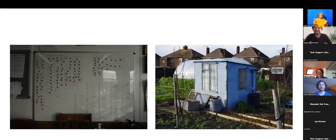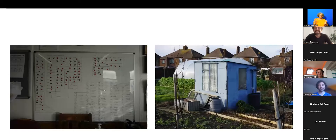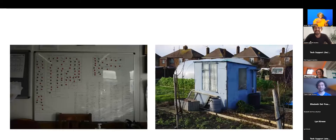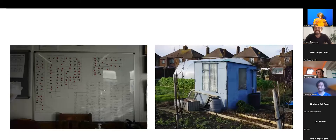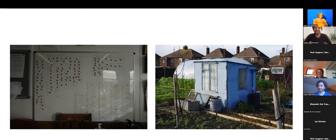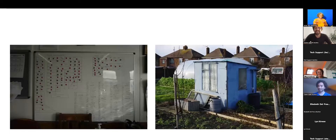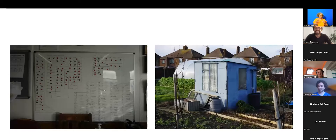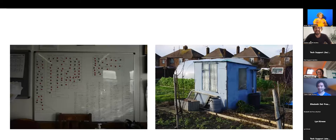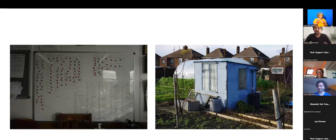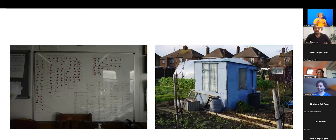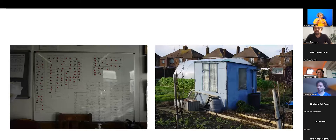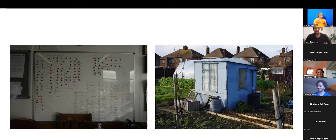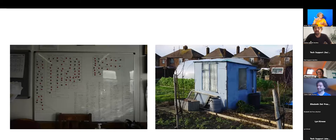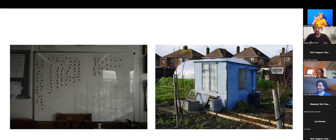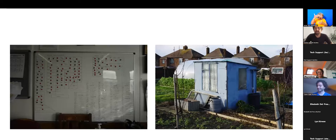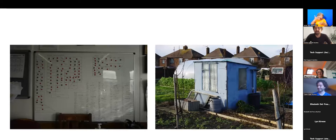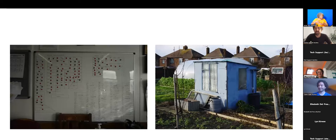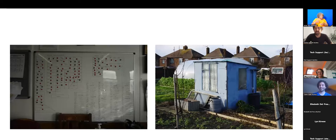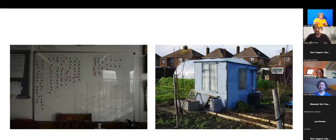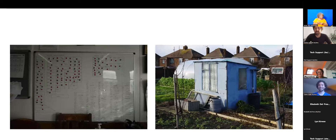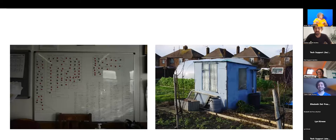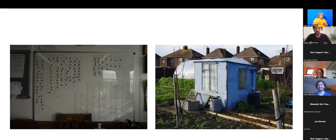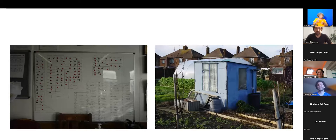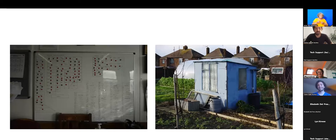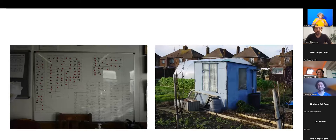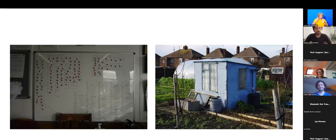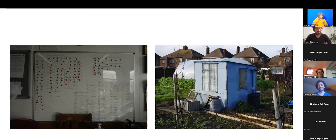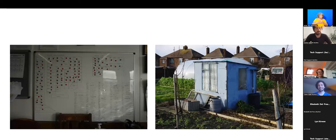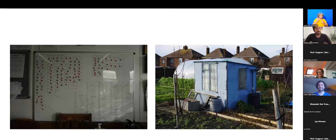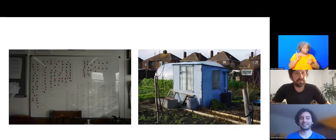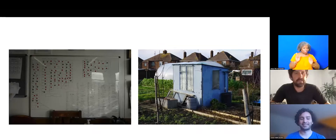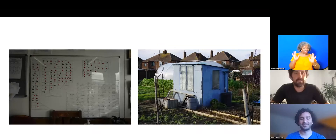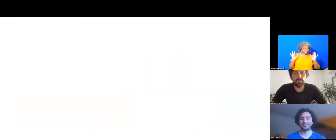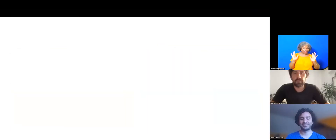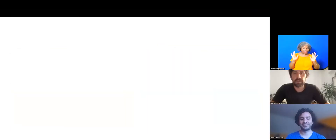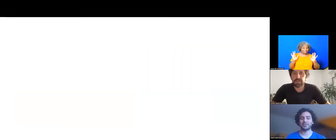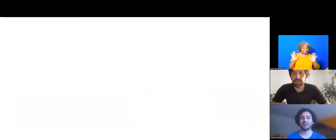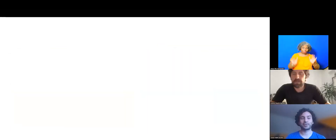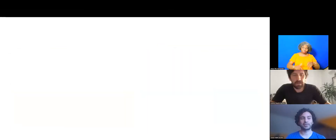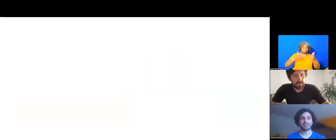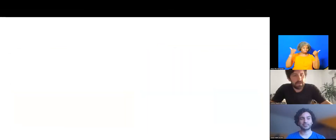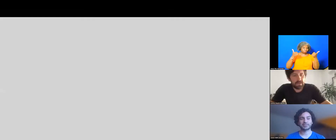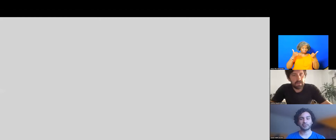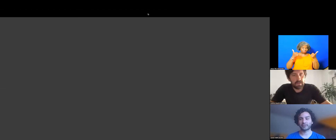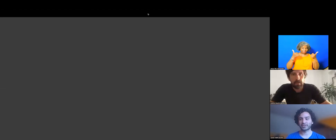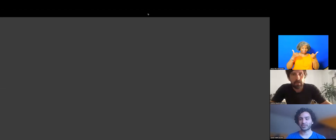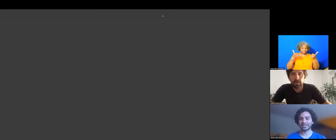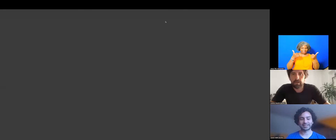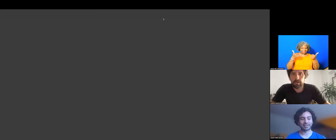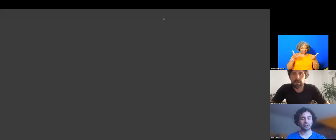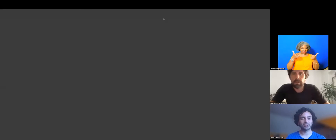want to finish them before we start discussing. >> ANDY: That's the last one. So, it's all good! CÍARAN: I would have been so much smoother if I just waited a second longer.